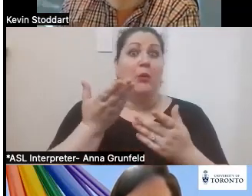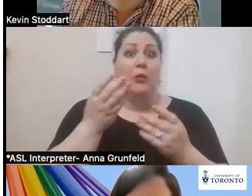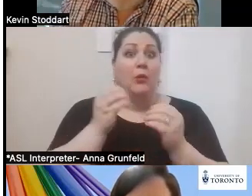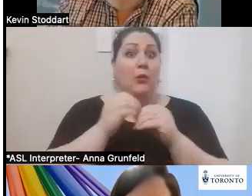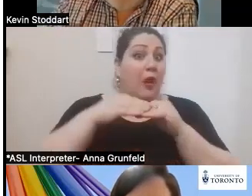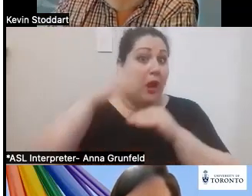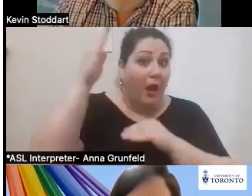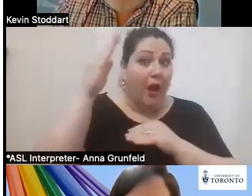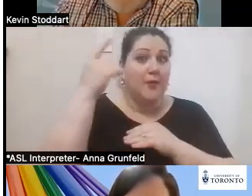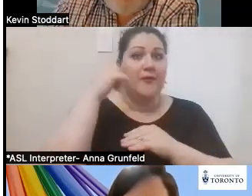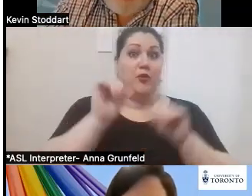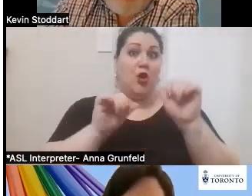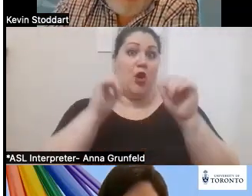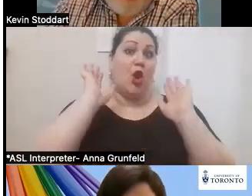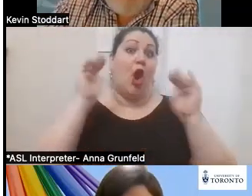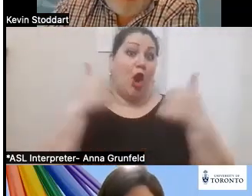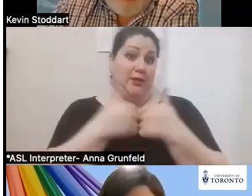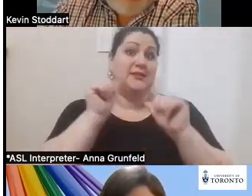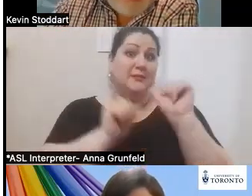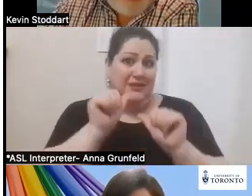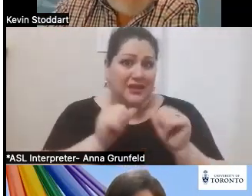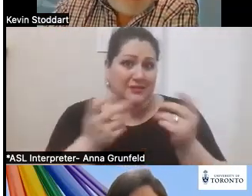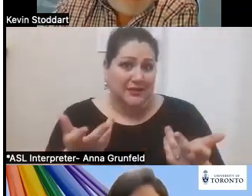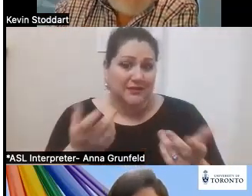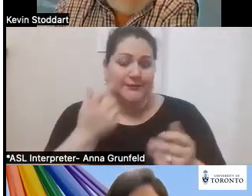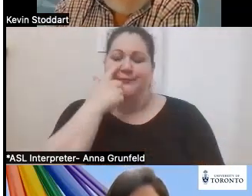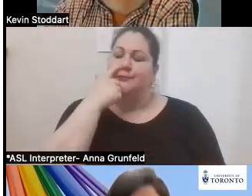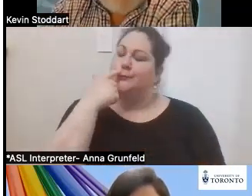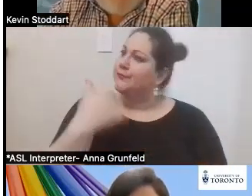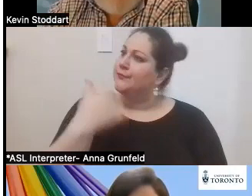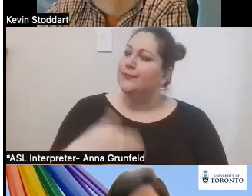This is a very challenging situation.